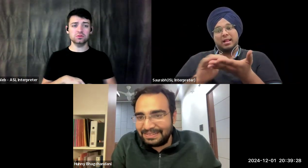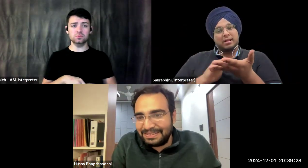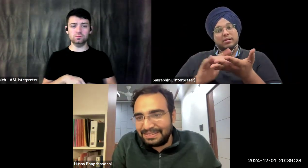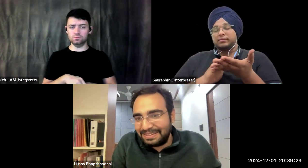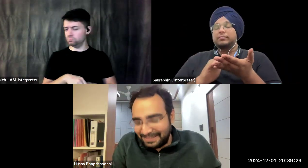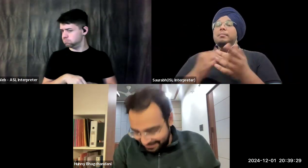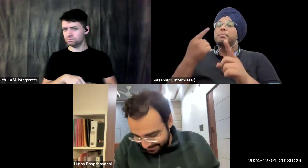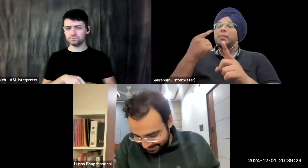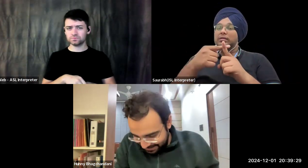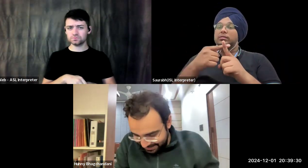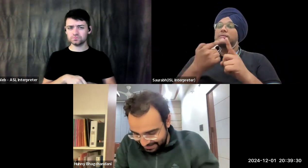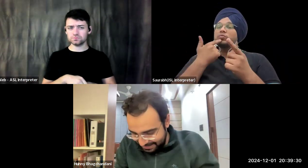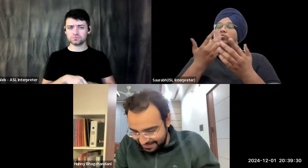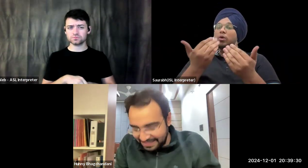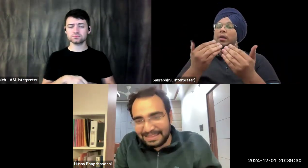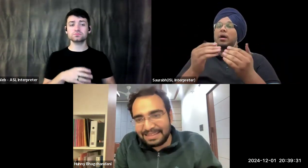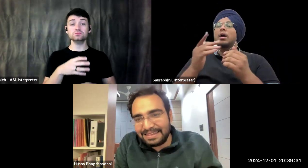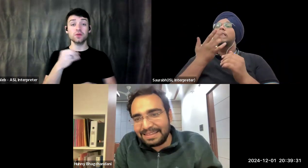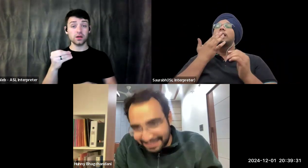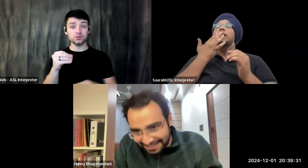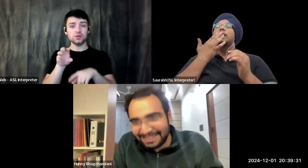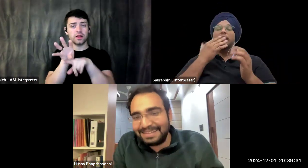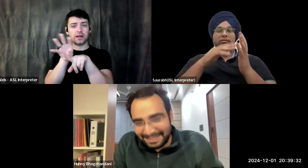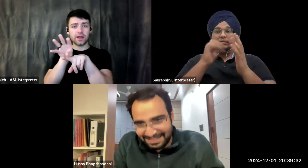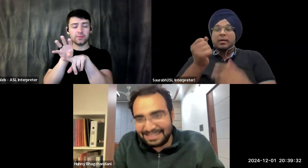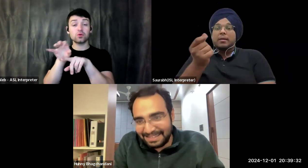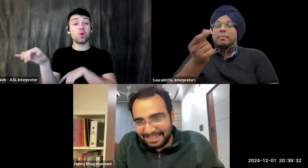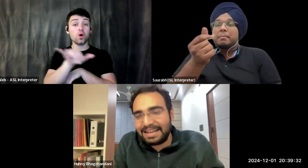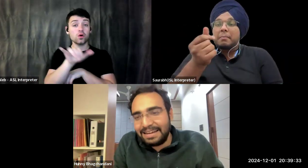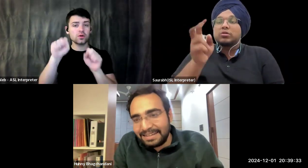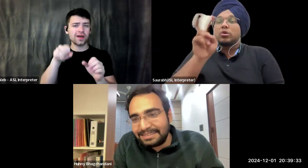Yeah, and there's also it can also identify currencies, colors.